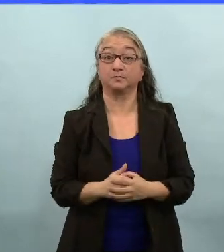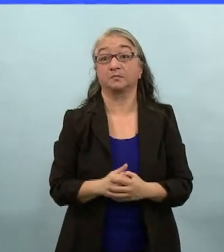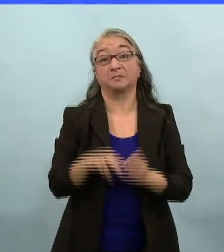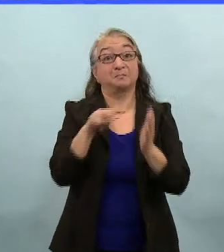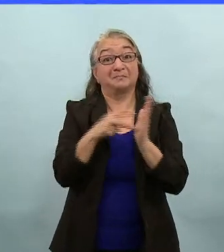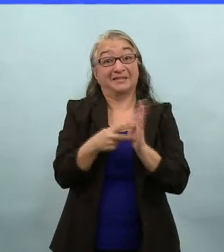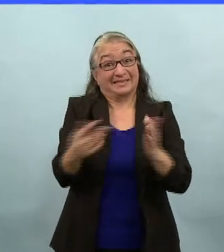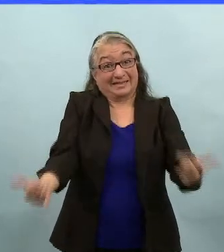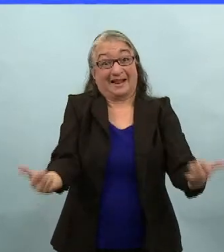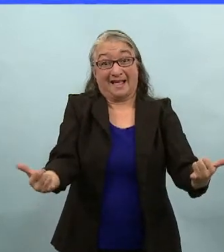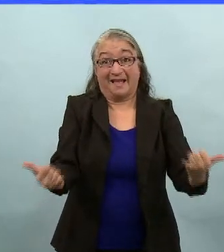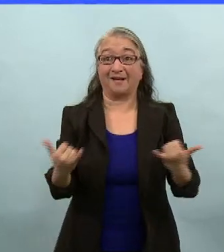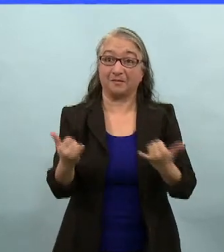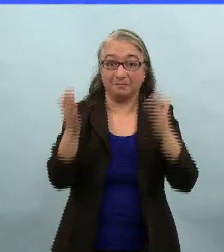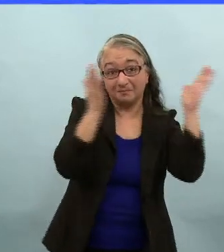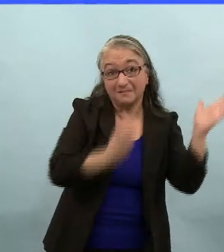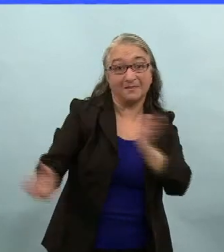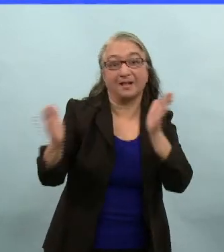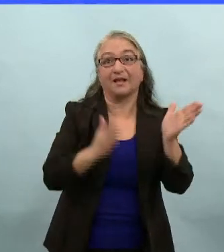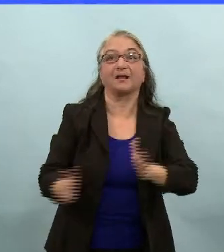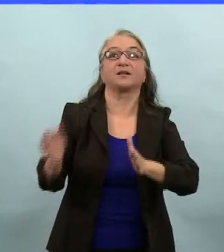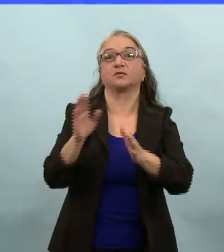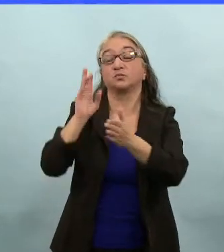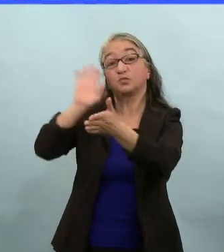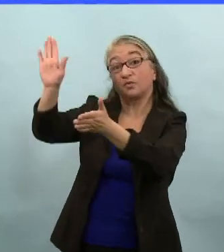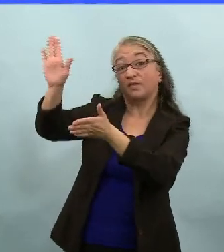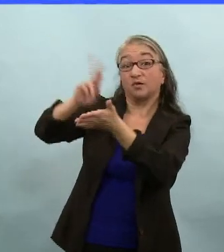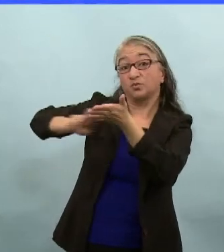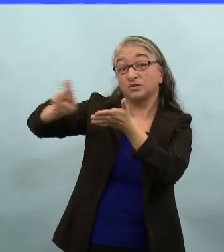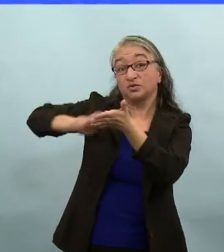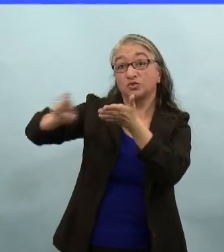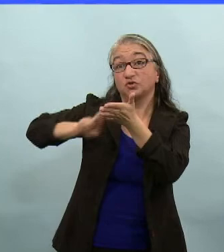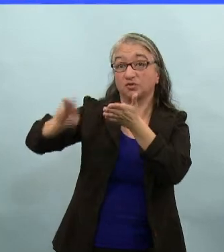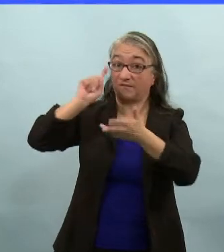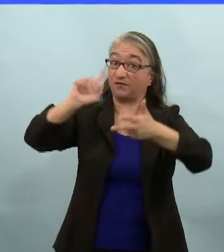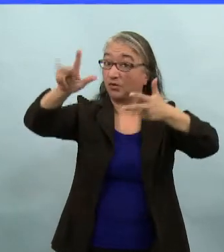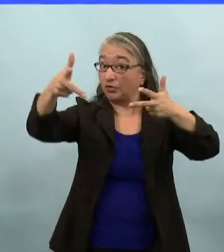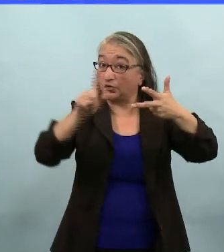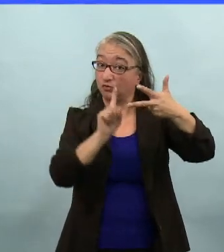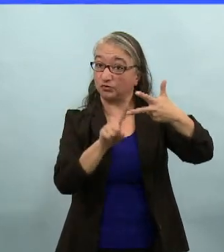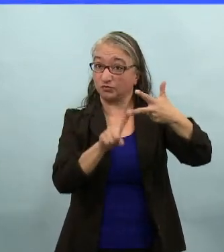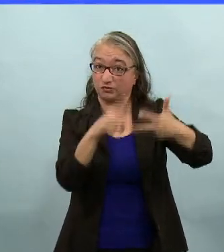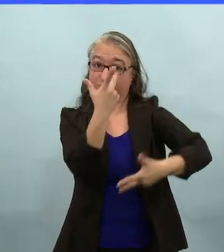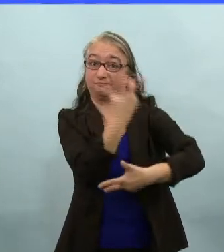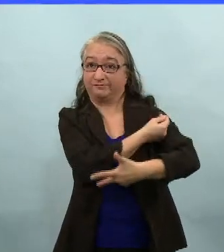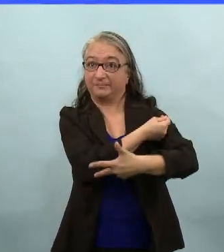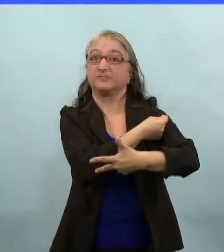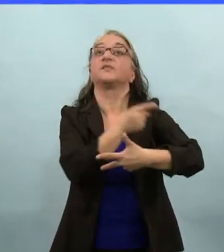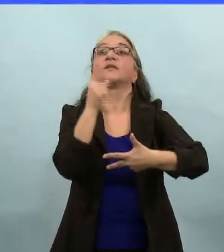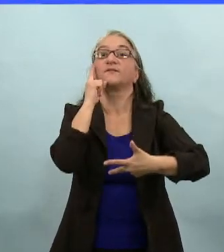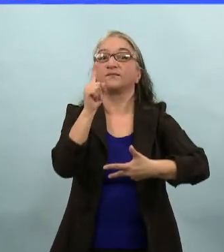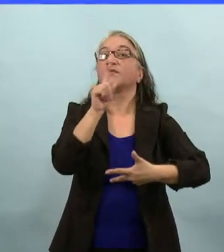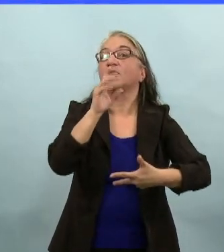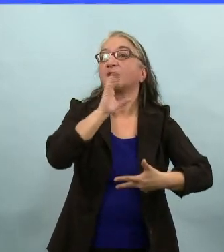years to add a third dose and this will take more time moderna is also working on a vaccine